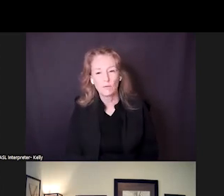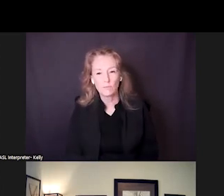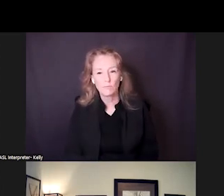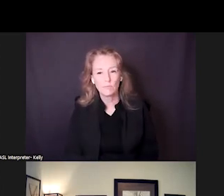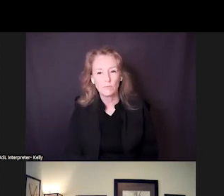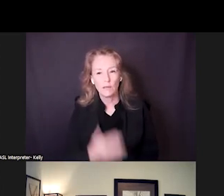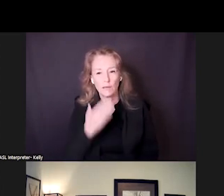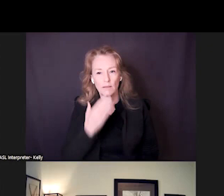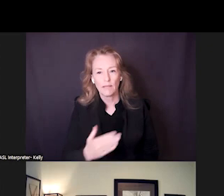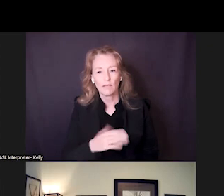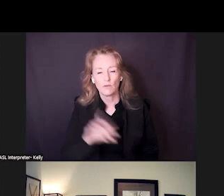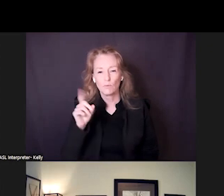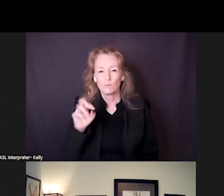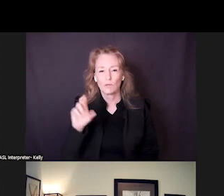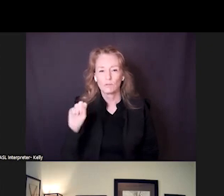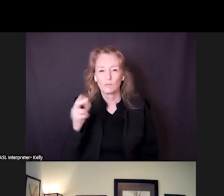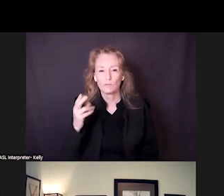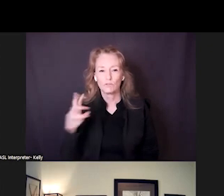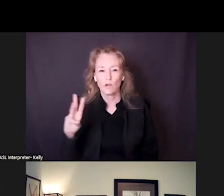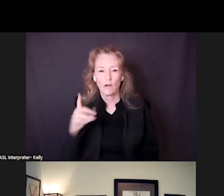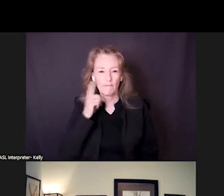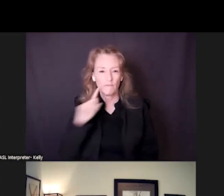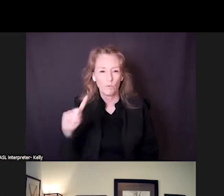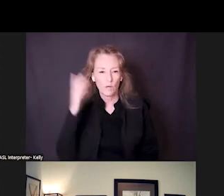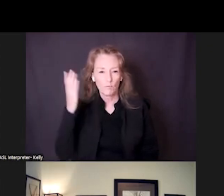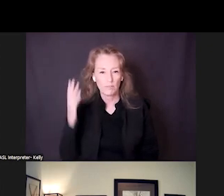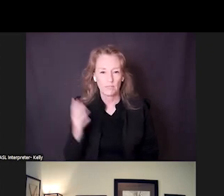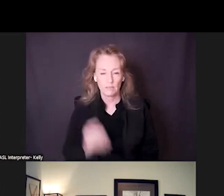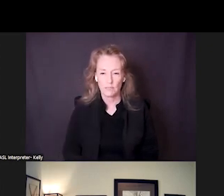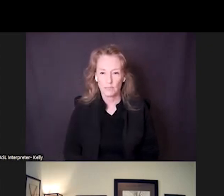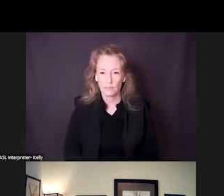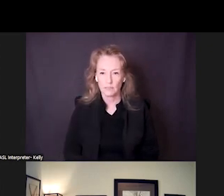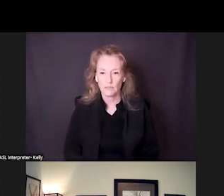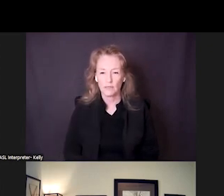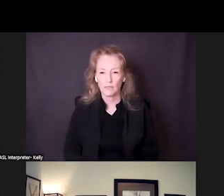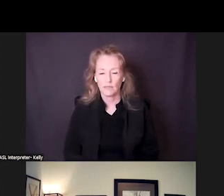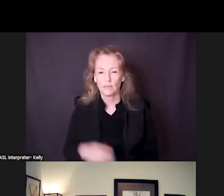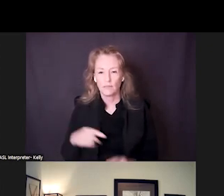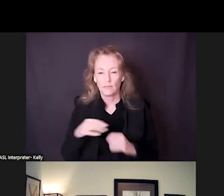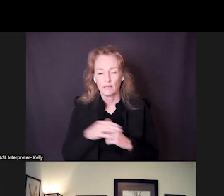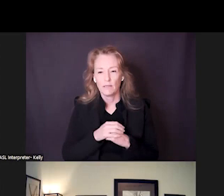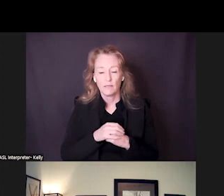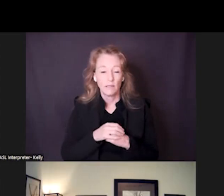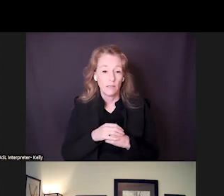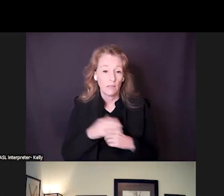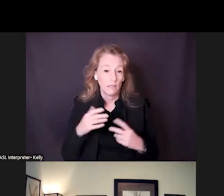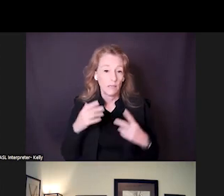HEALTHCARE IN RURAL AREAS IS NOT EASY TO OVERCOME.